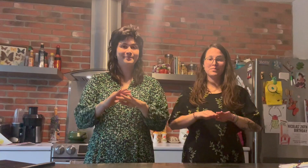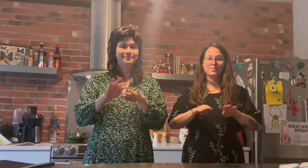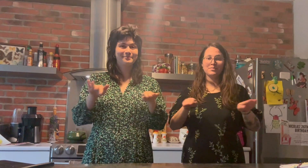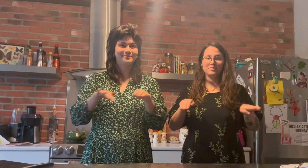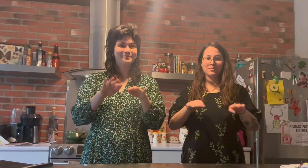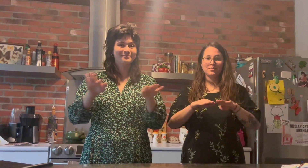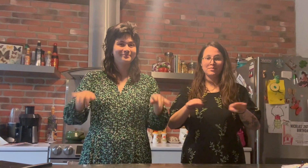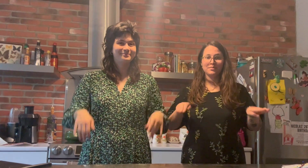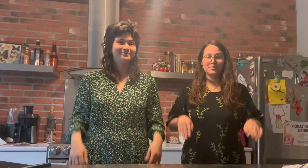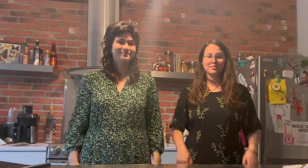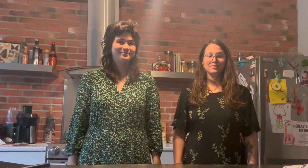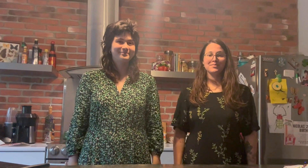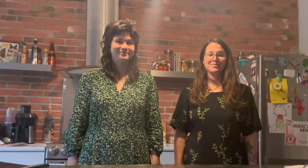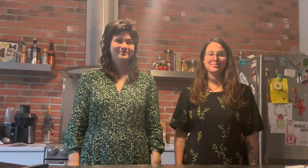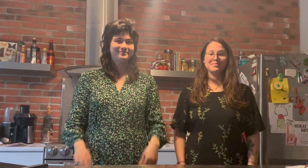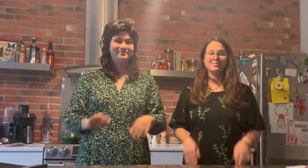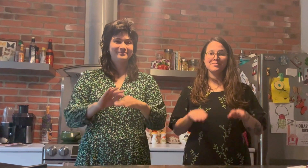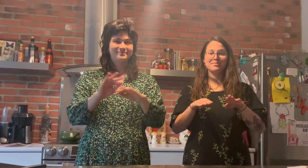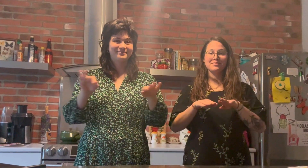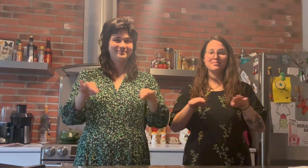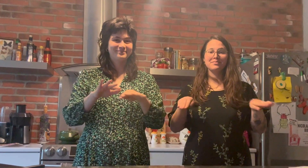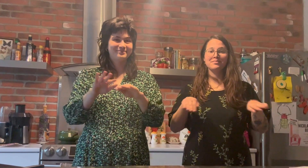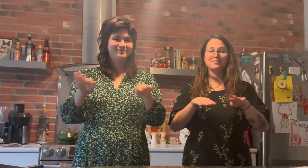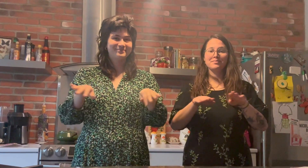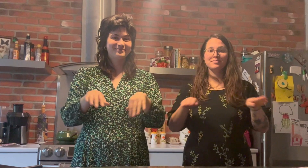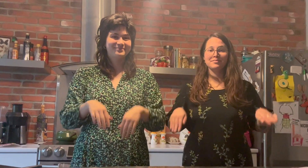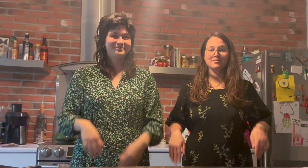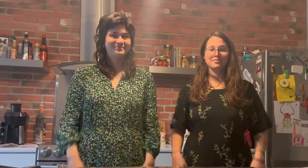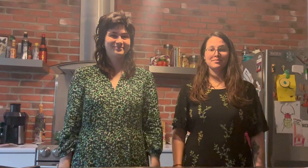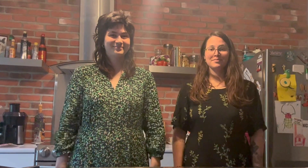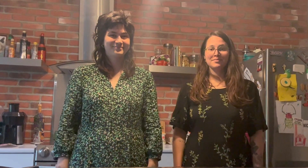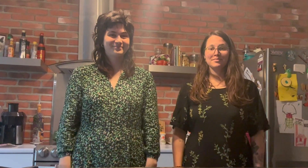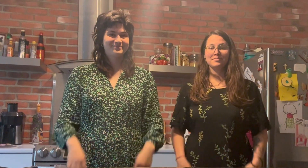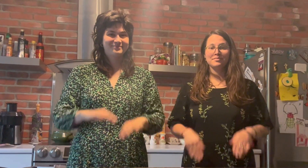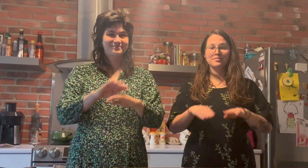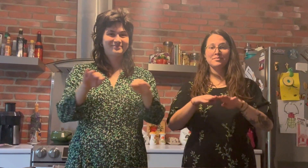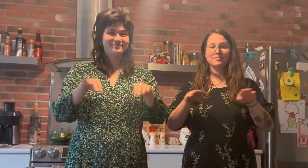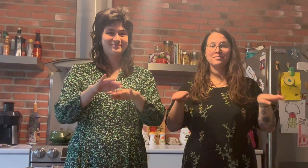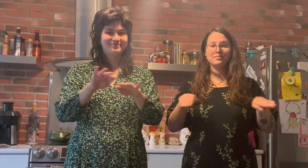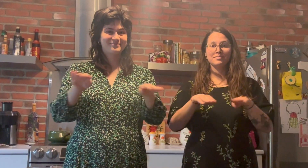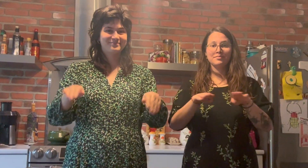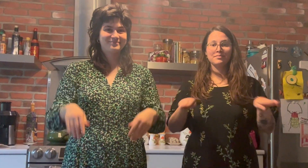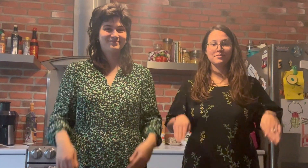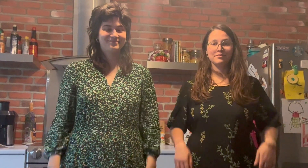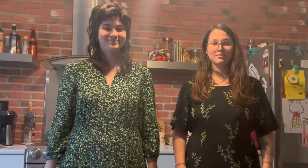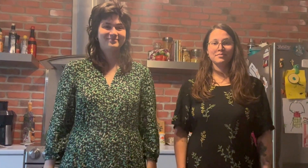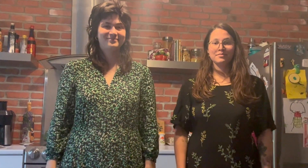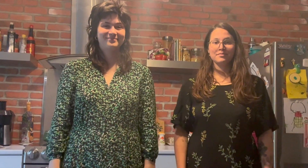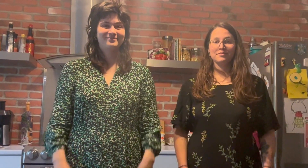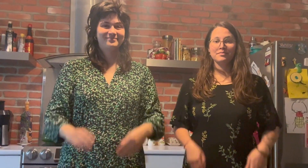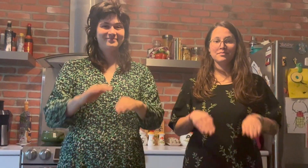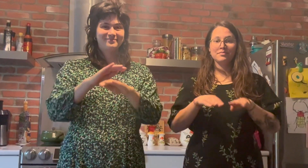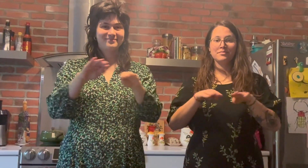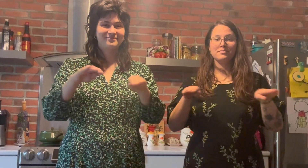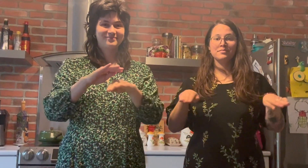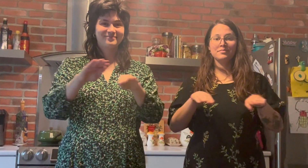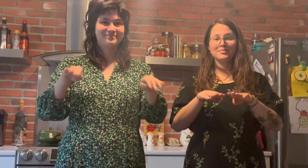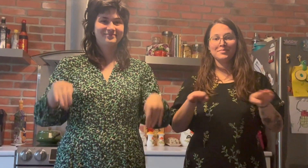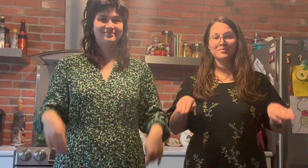Show a simple swimming movement in breast strokes, donc à la brasse.